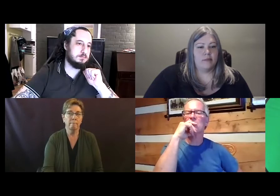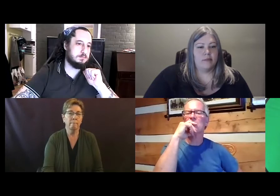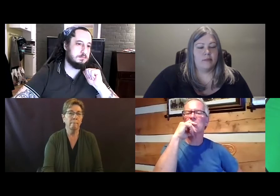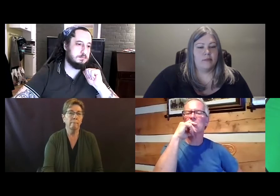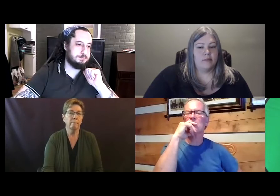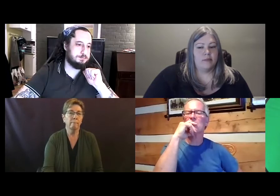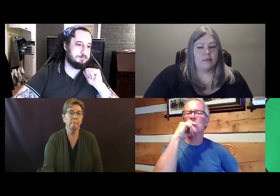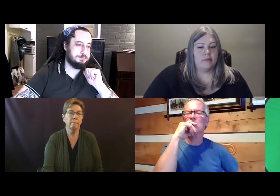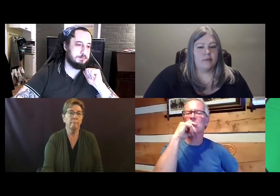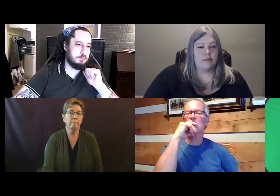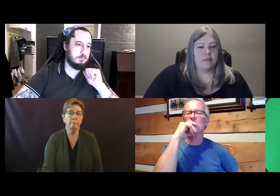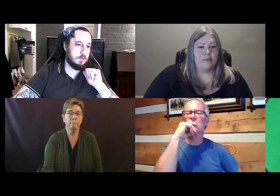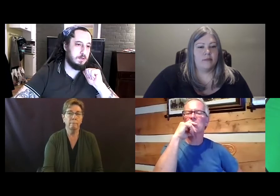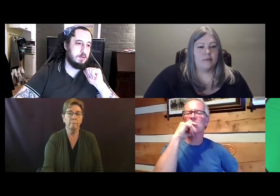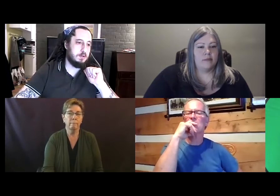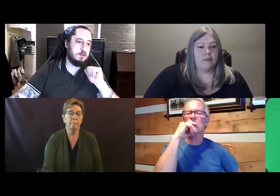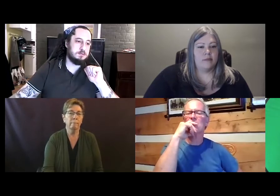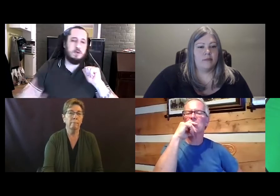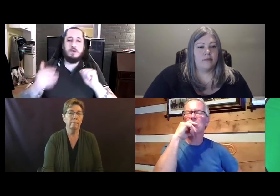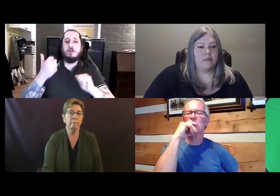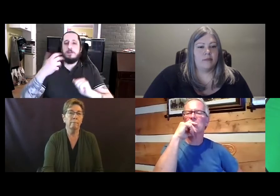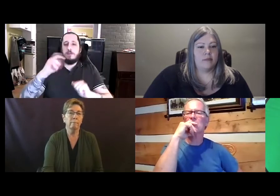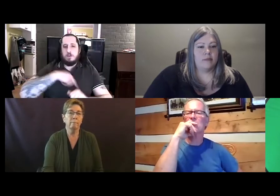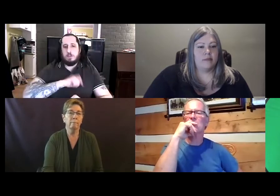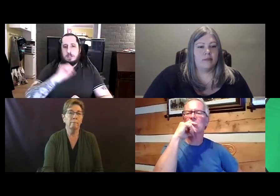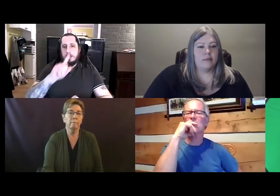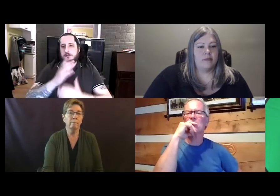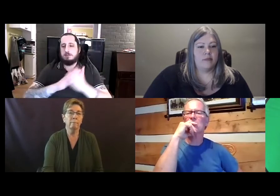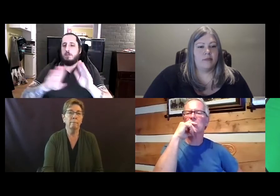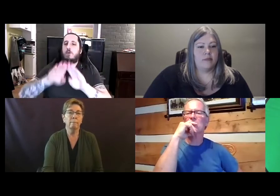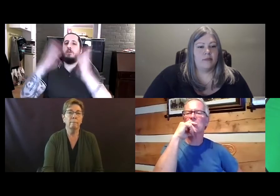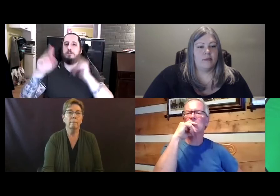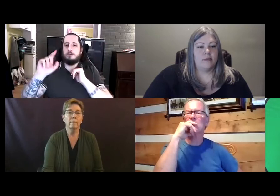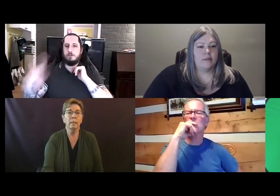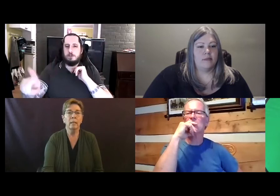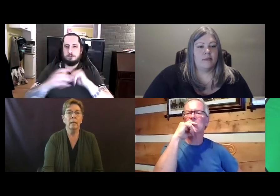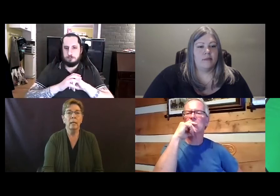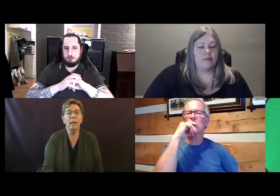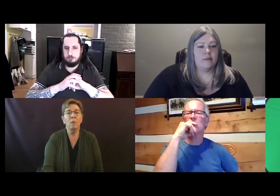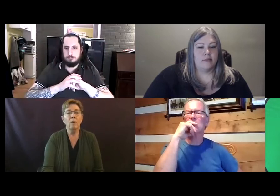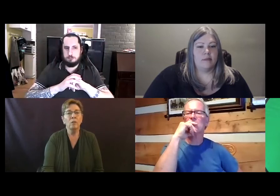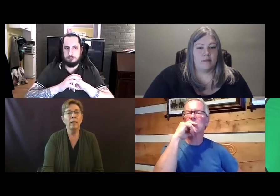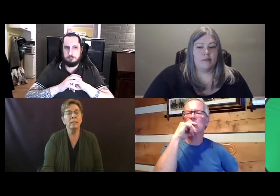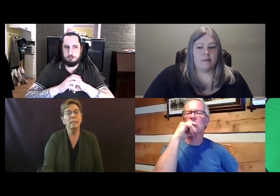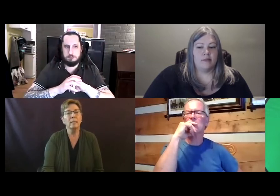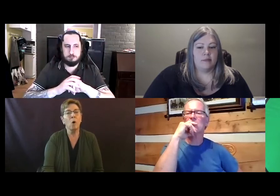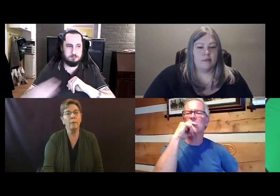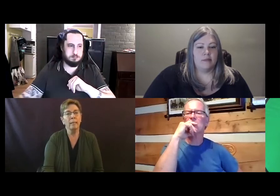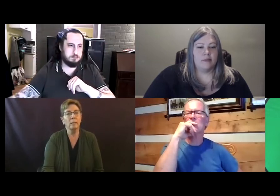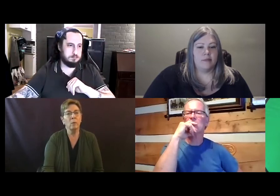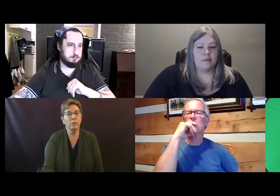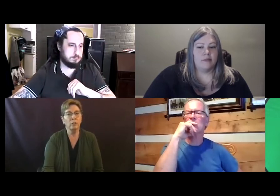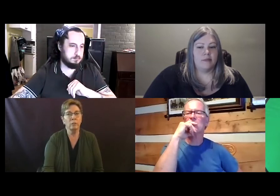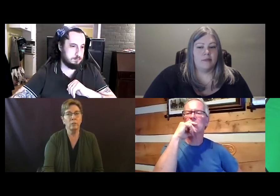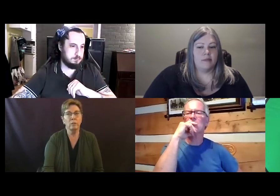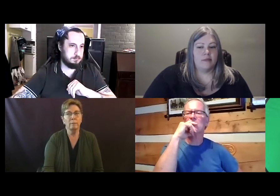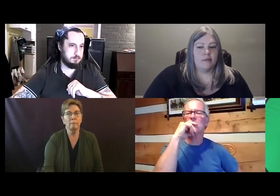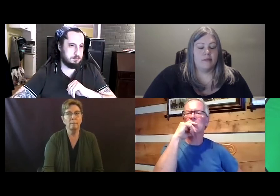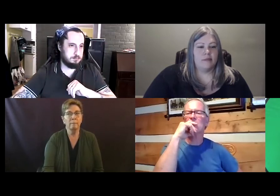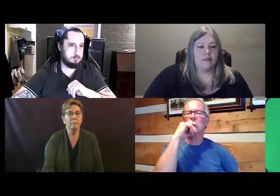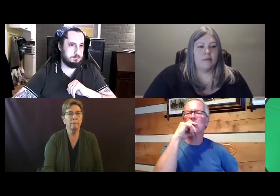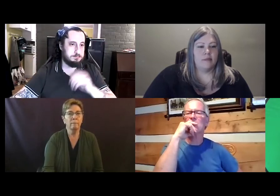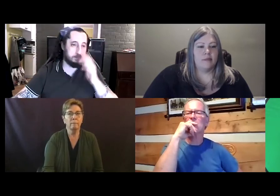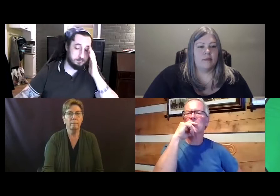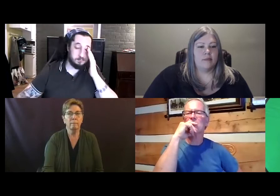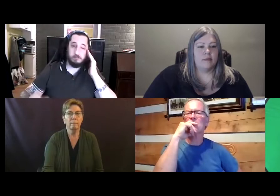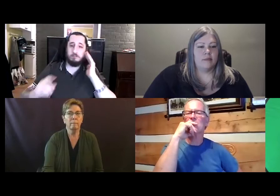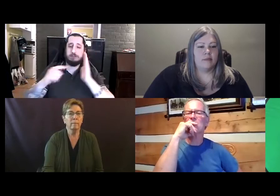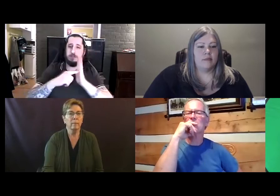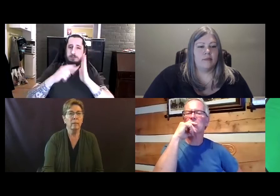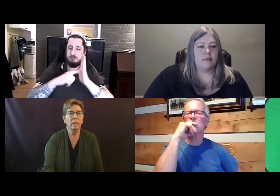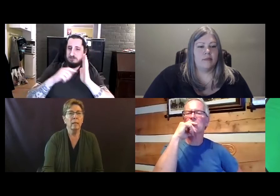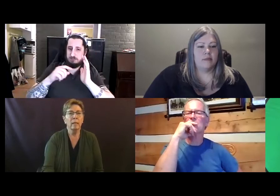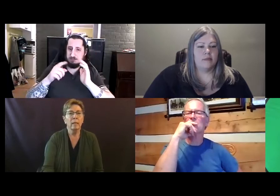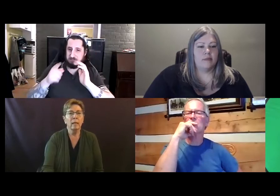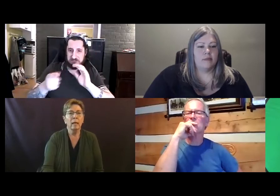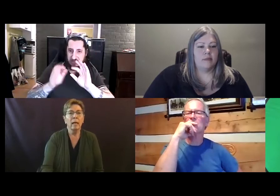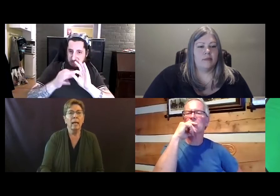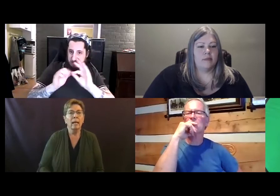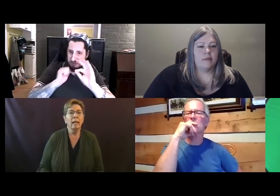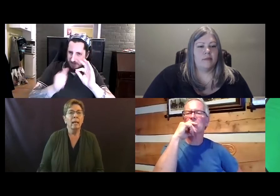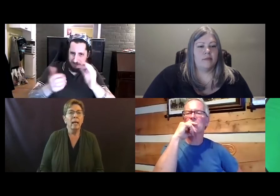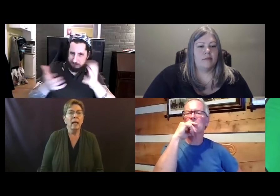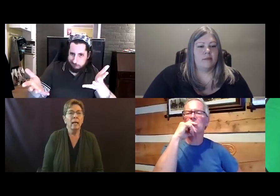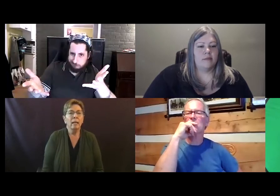We also have some open-ended questions.